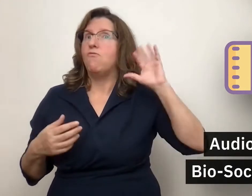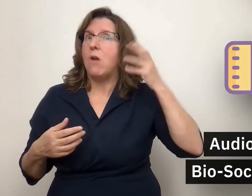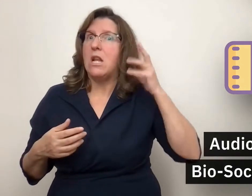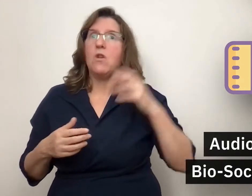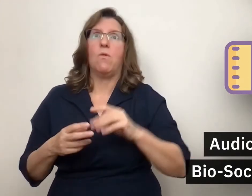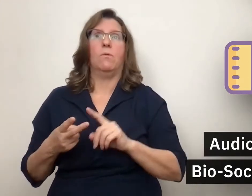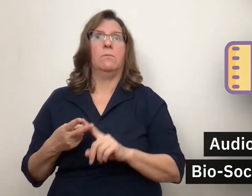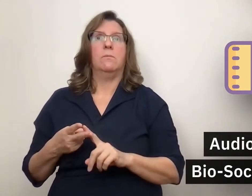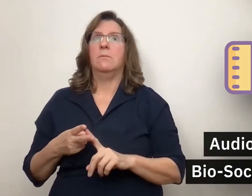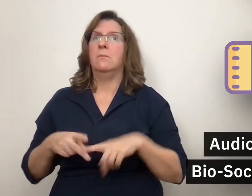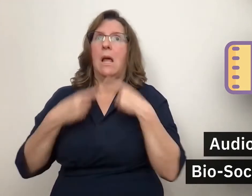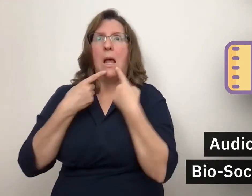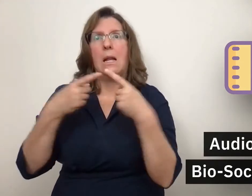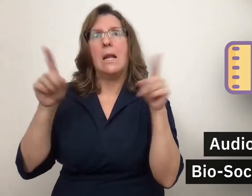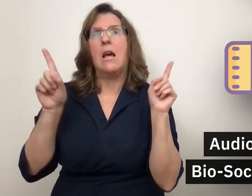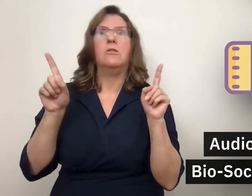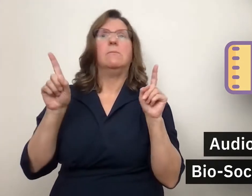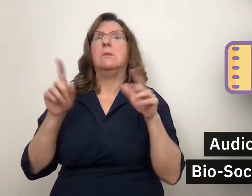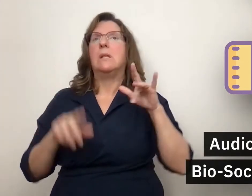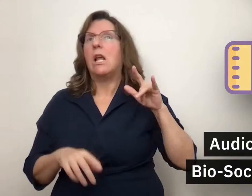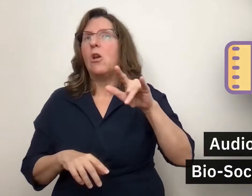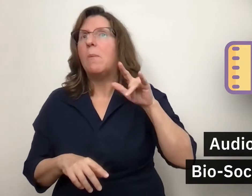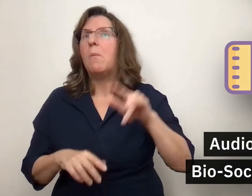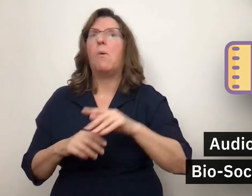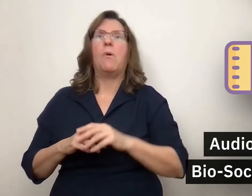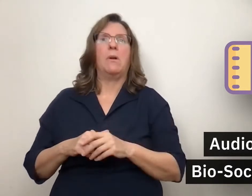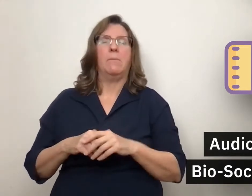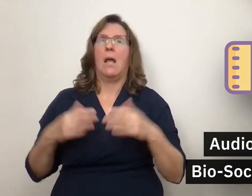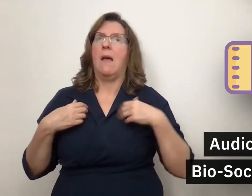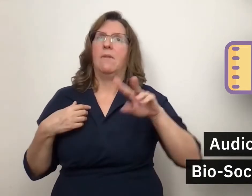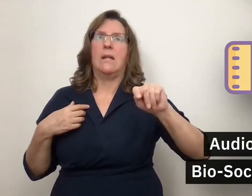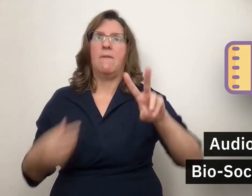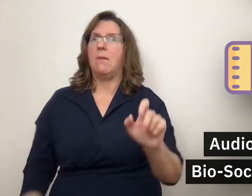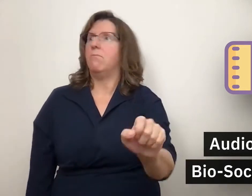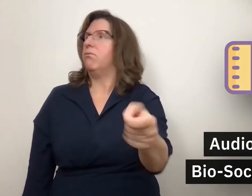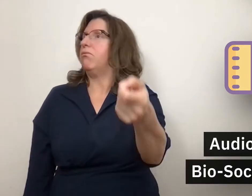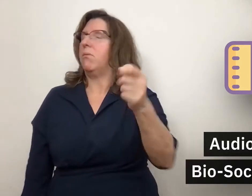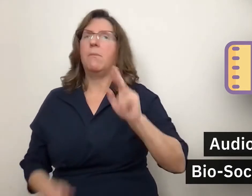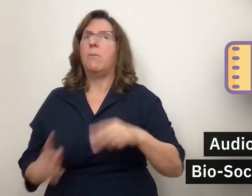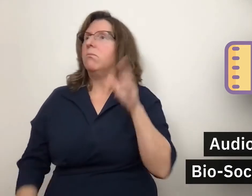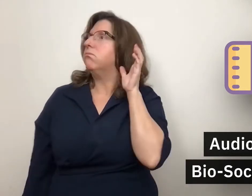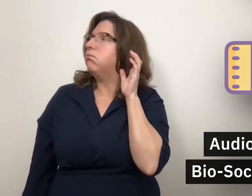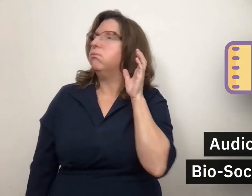Radios, public announcement systems at airports, the volume controls on the TV, and all devices.